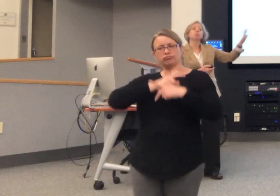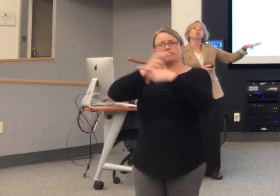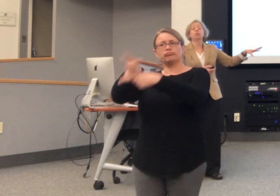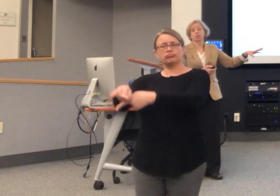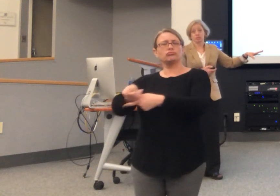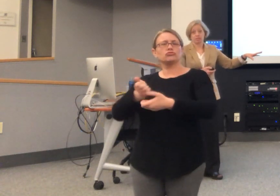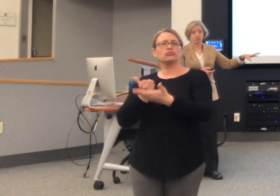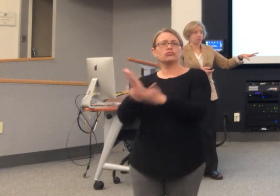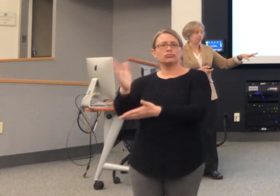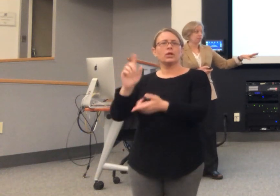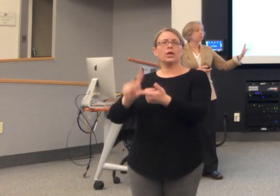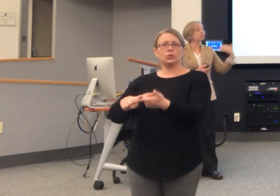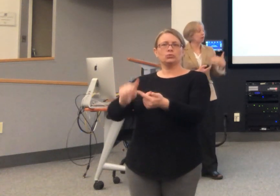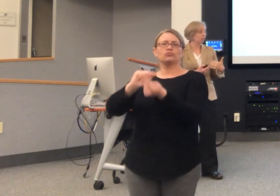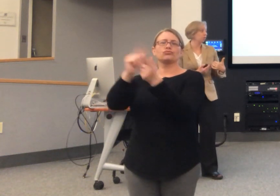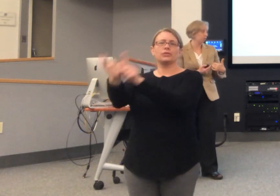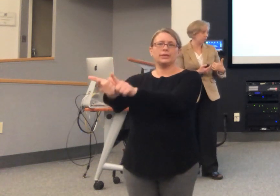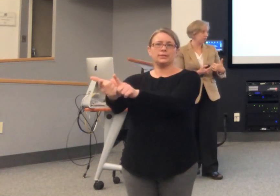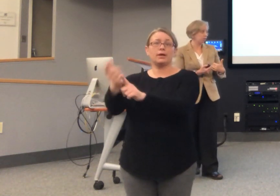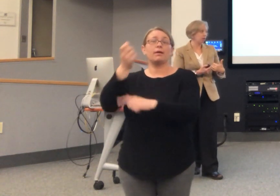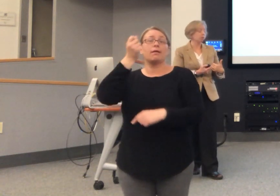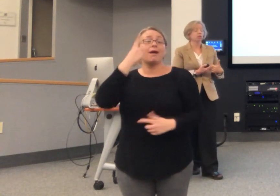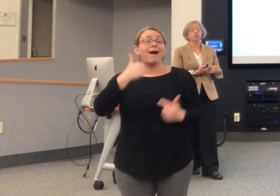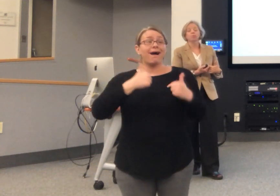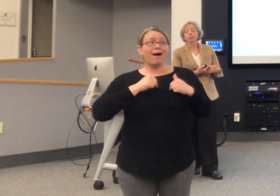they will own that translation even though I own the underlying work.